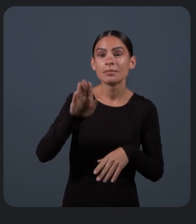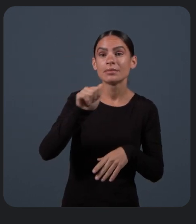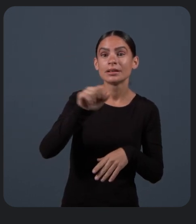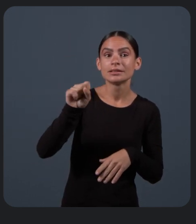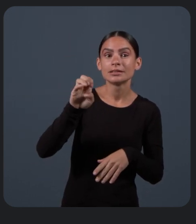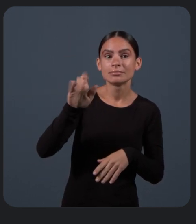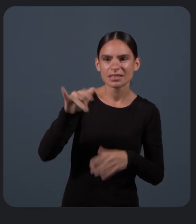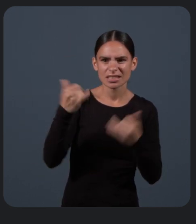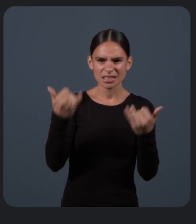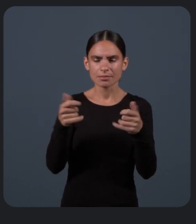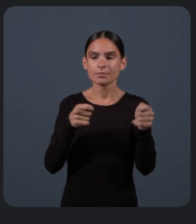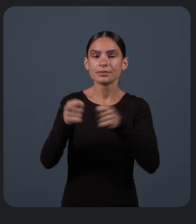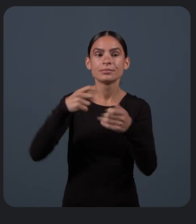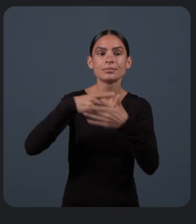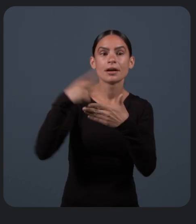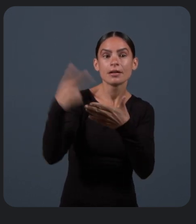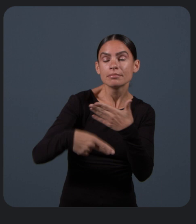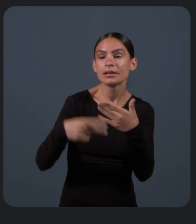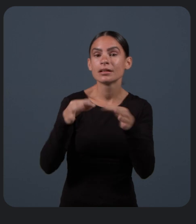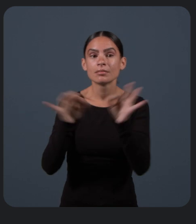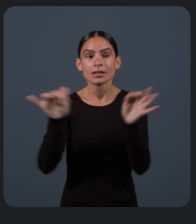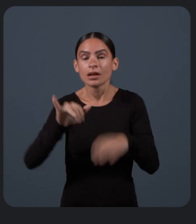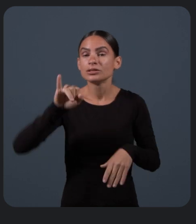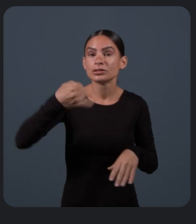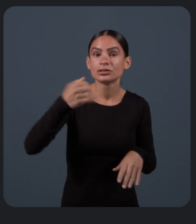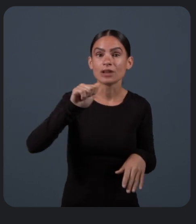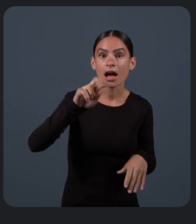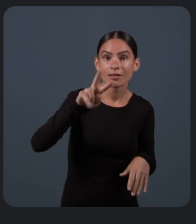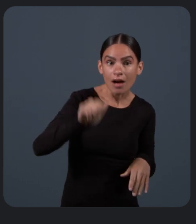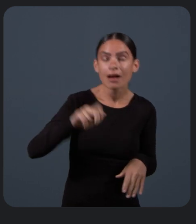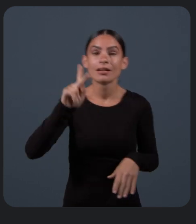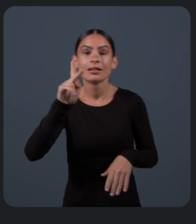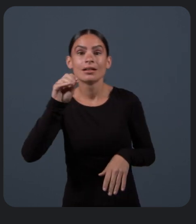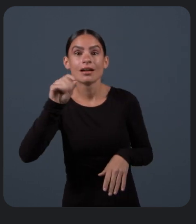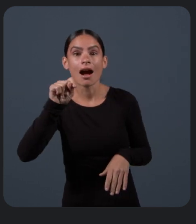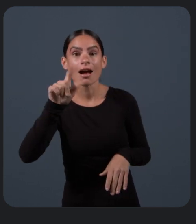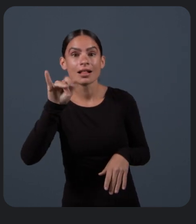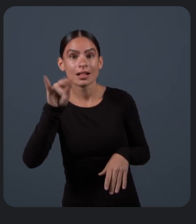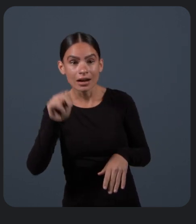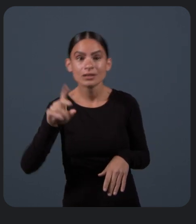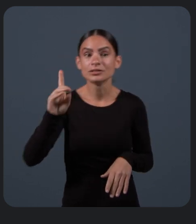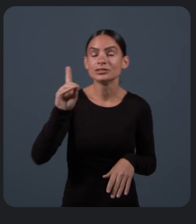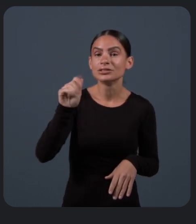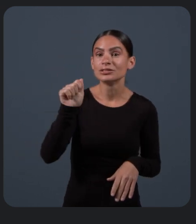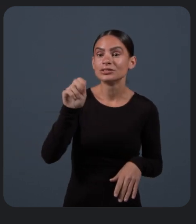languages, like Java, Kotlin, and Dart. And this work isn't yet final, but we're already